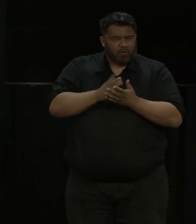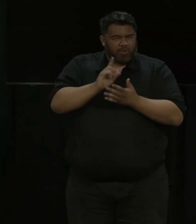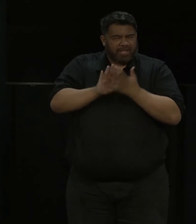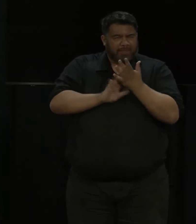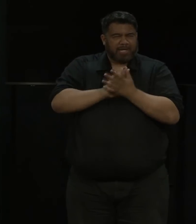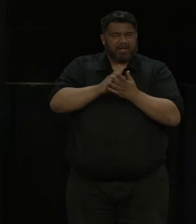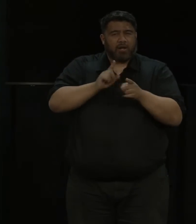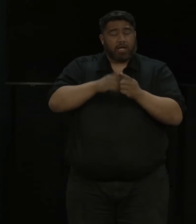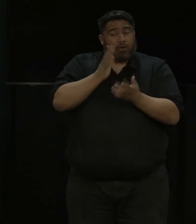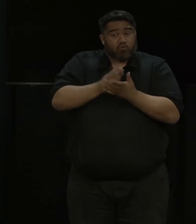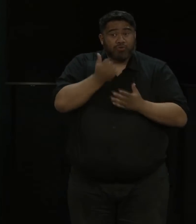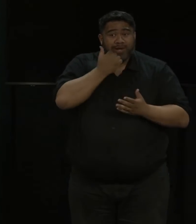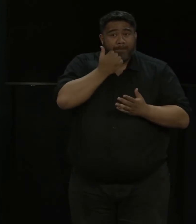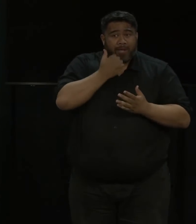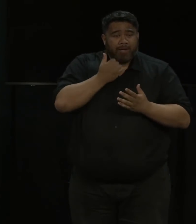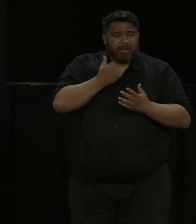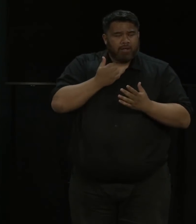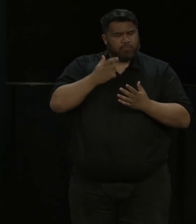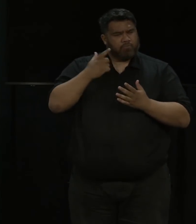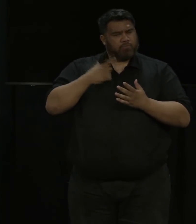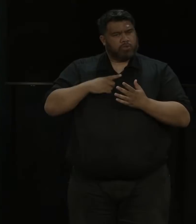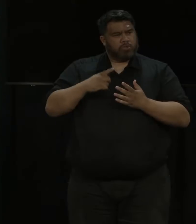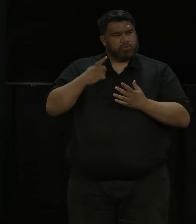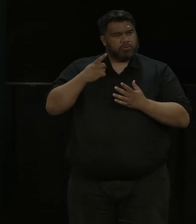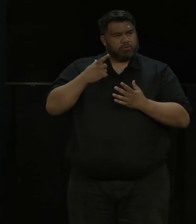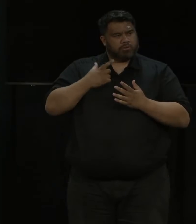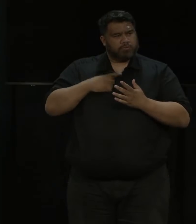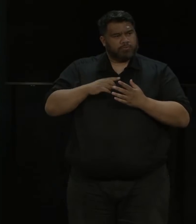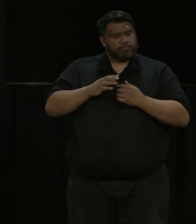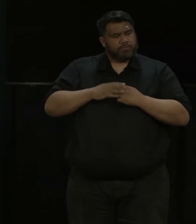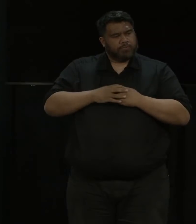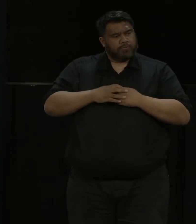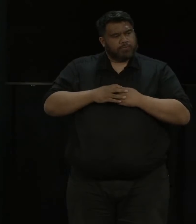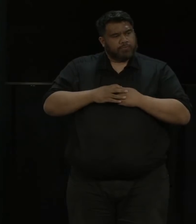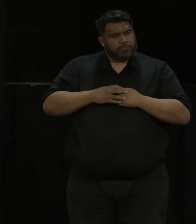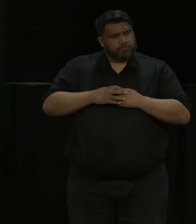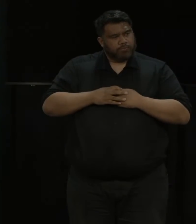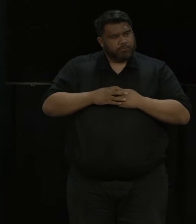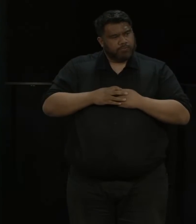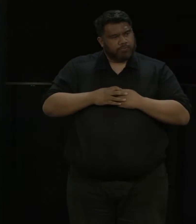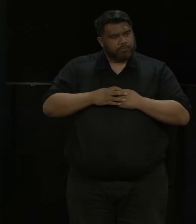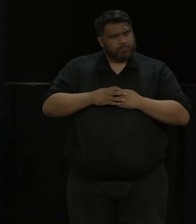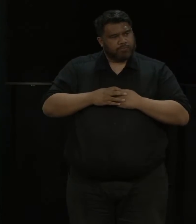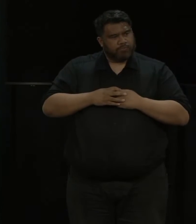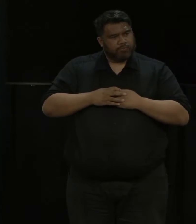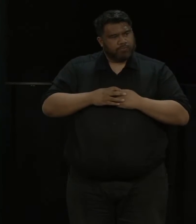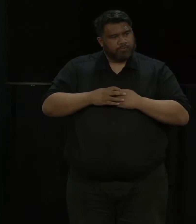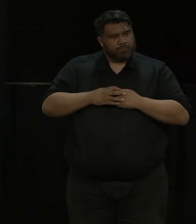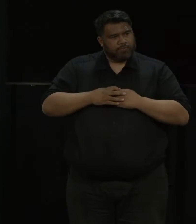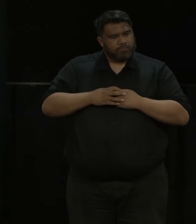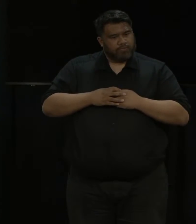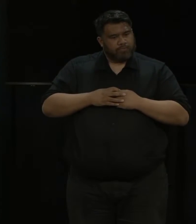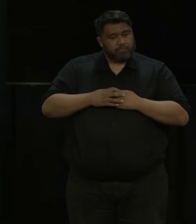what that cumulative risk